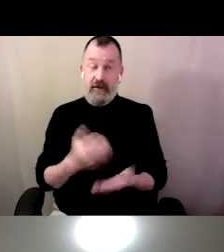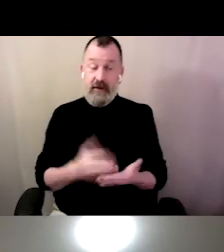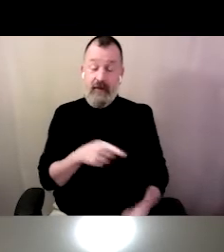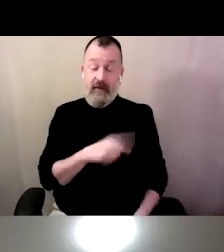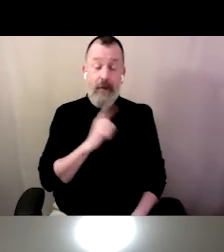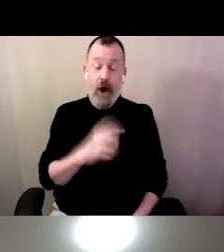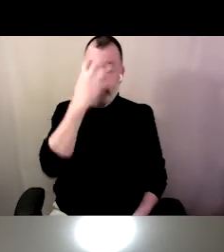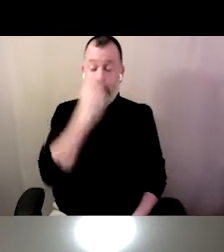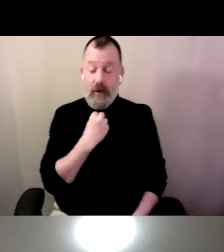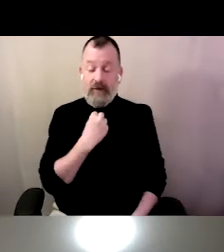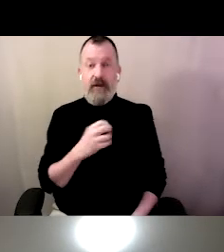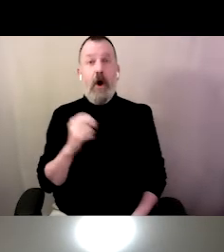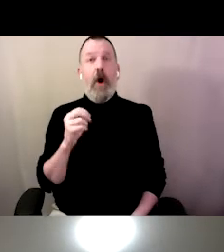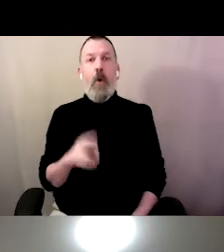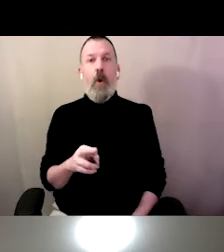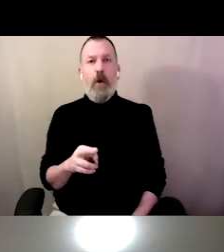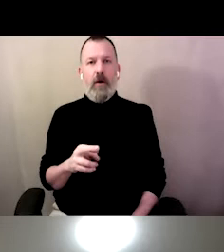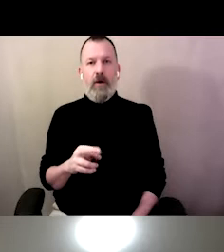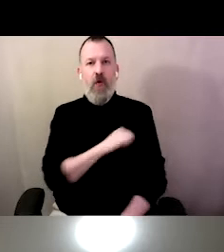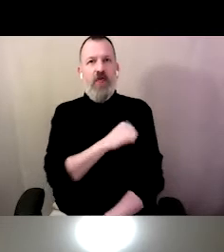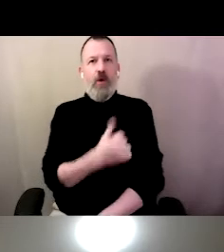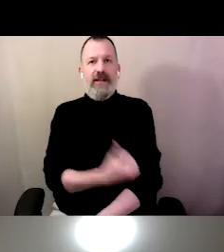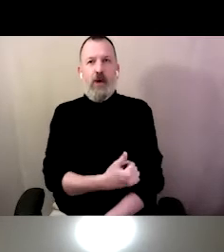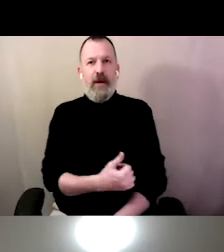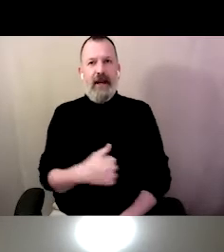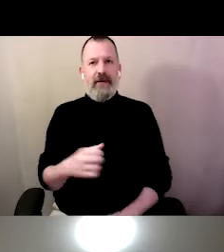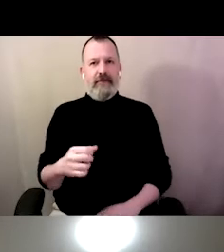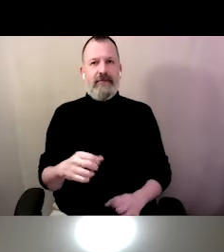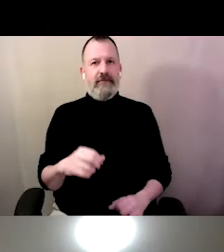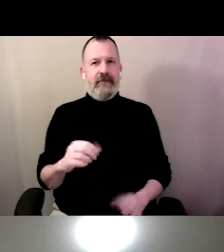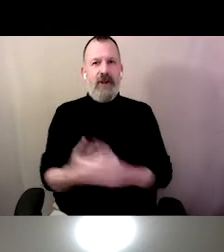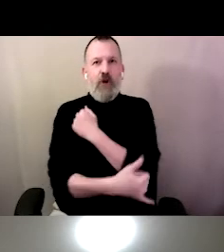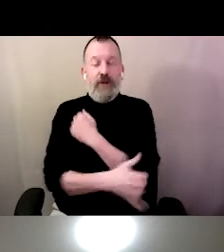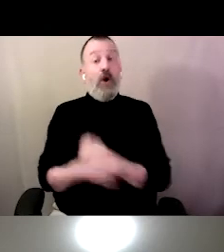or, you know, authoritarian states or you're fueling someone to attack the next person.